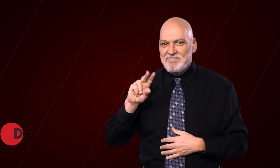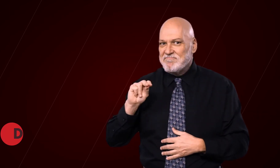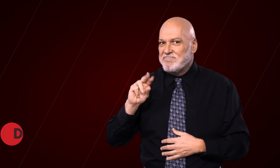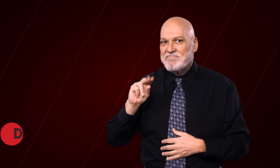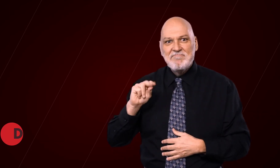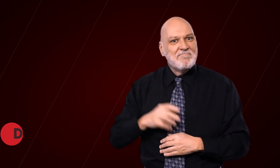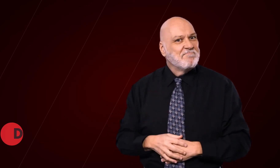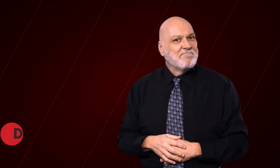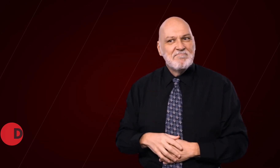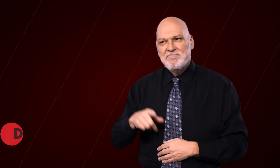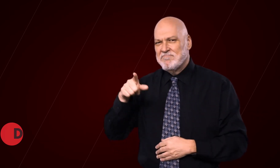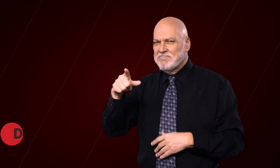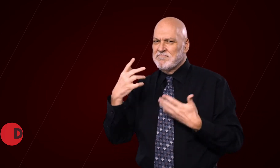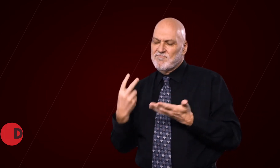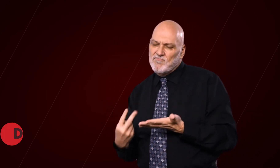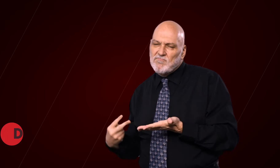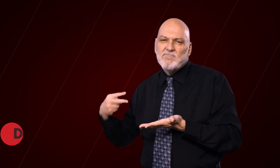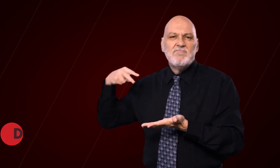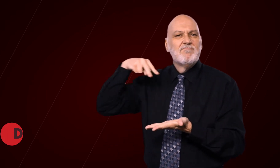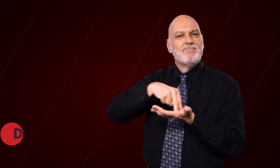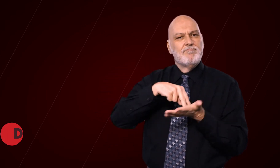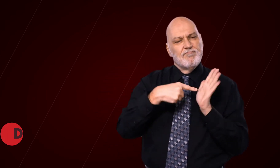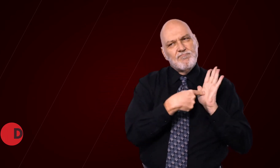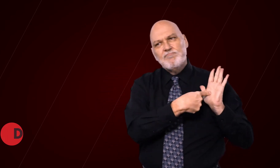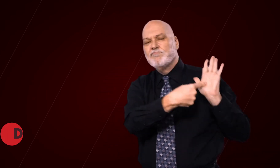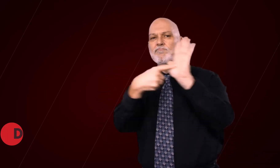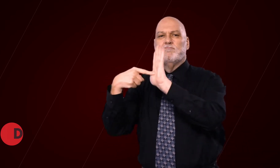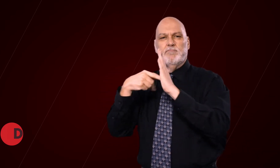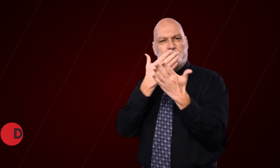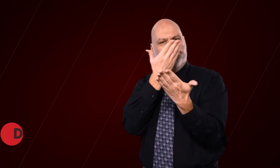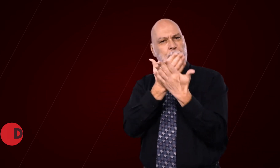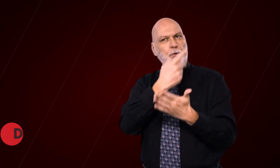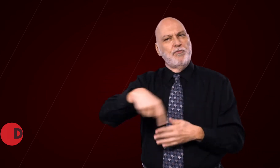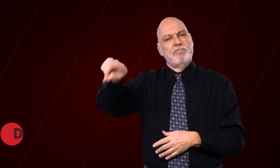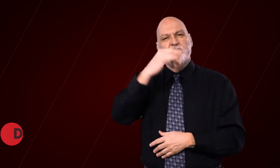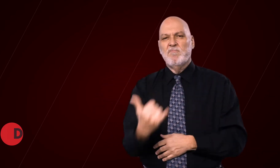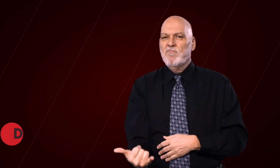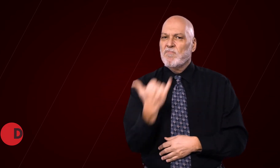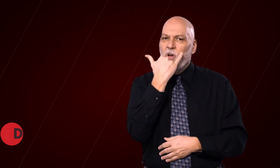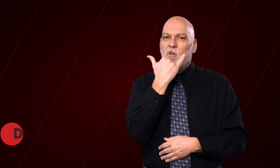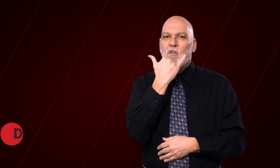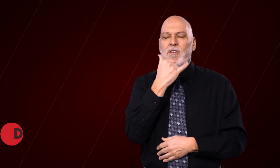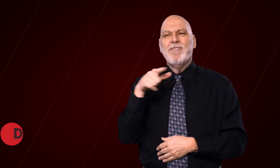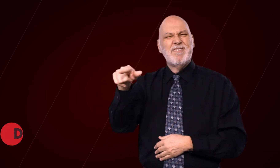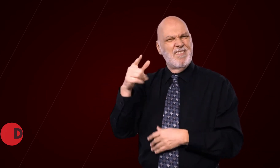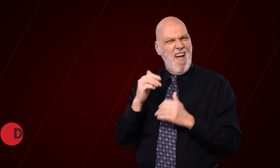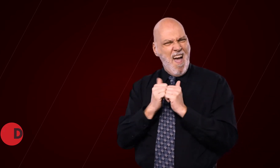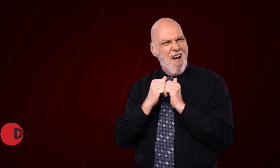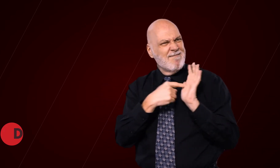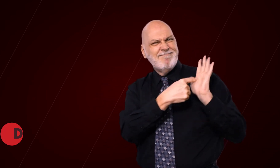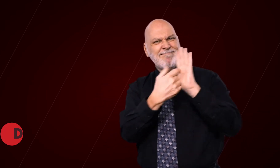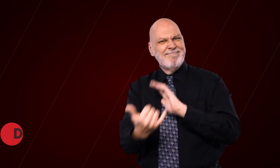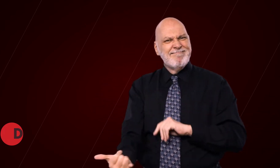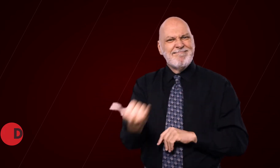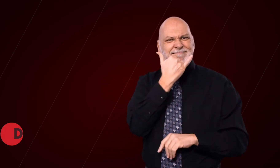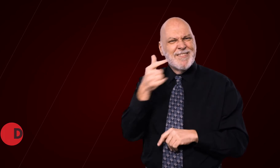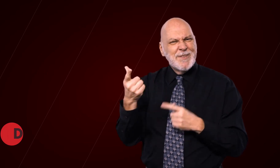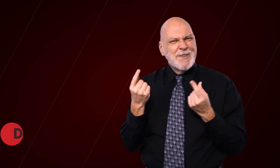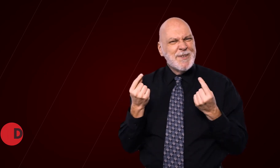No, she was determined to prove that “they” were wrong.